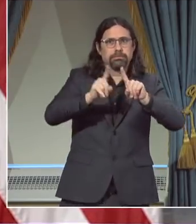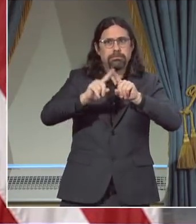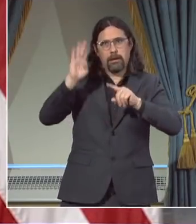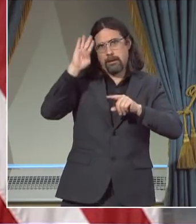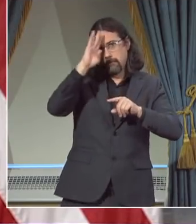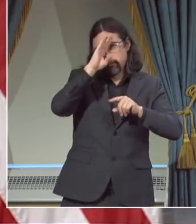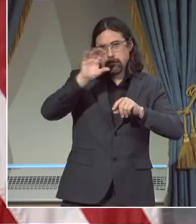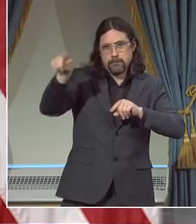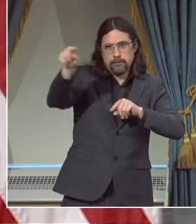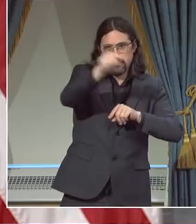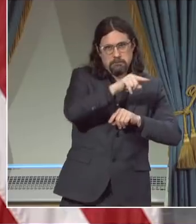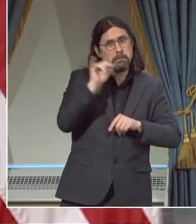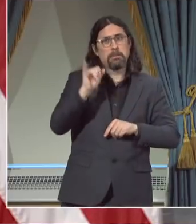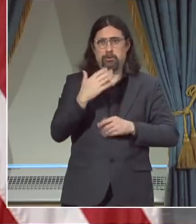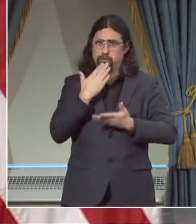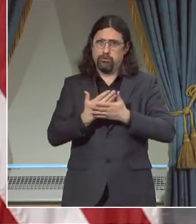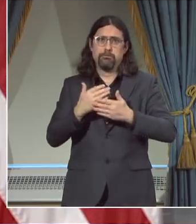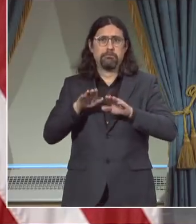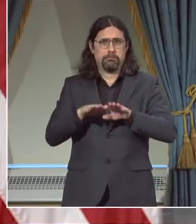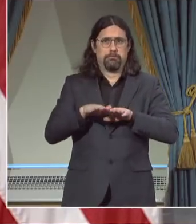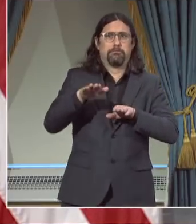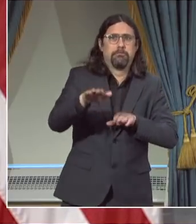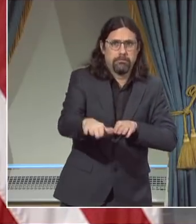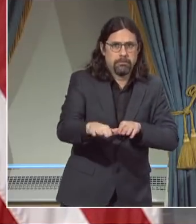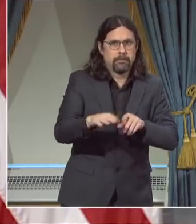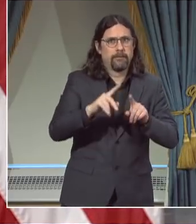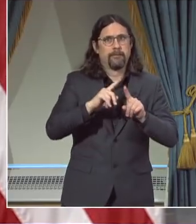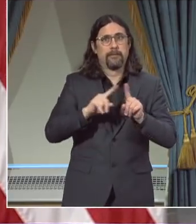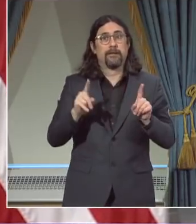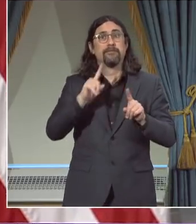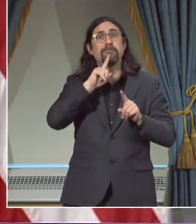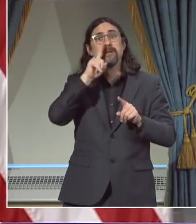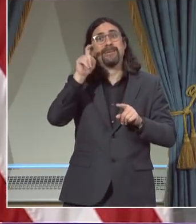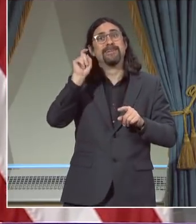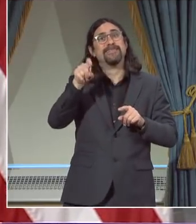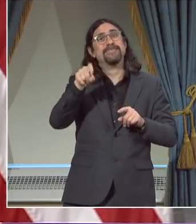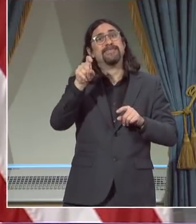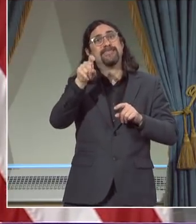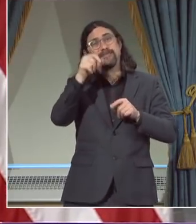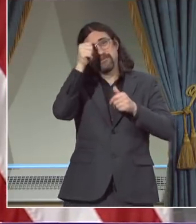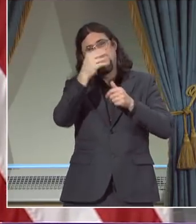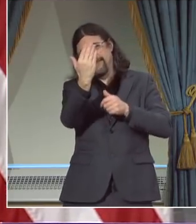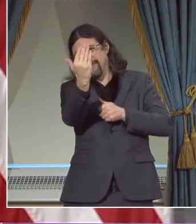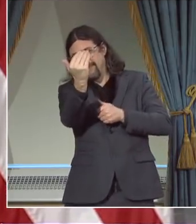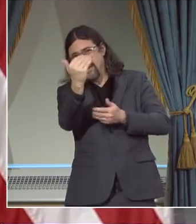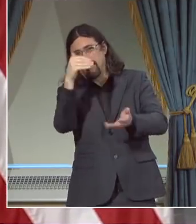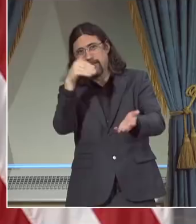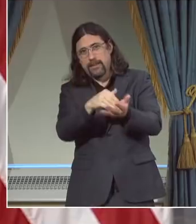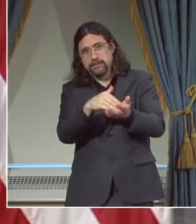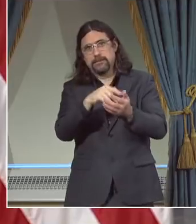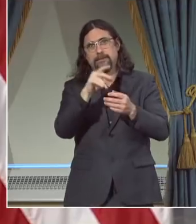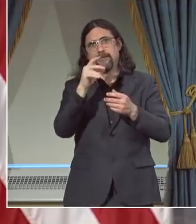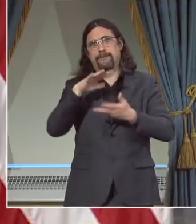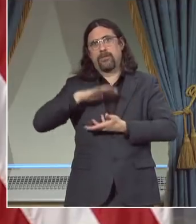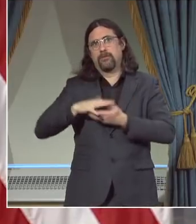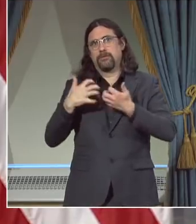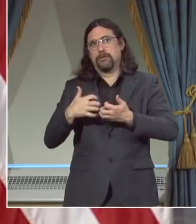STEP FORWARD, BUT TH NATUERMB WE NEED OVERALL IS TSILL 15,000. SO WE'VE MADE A